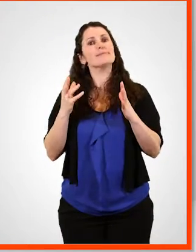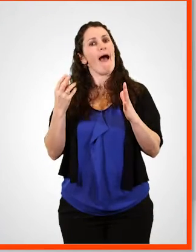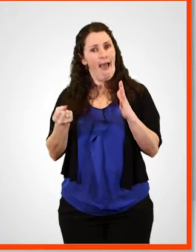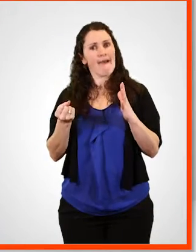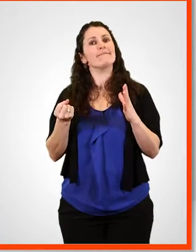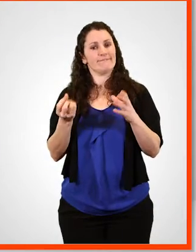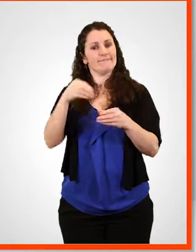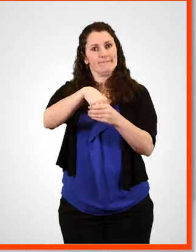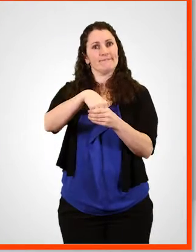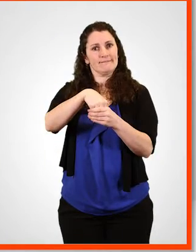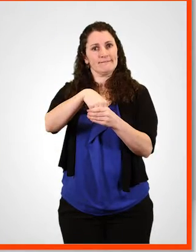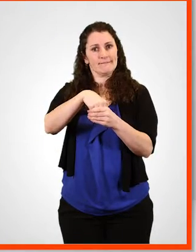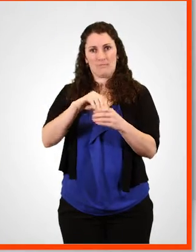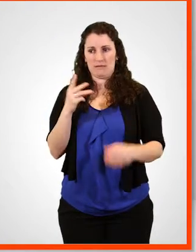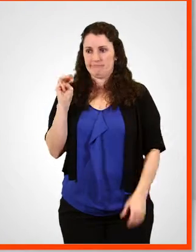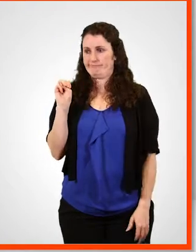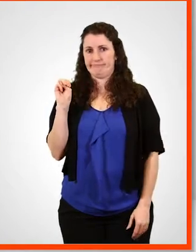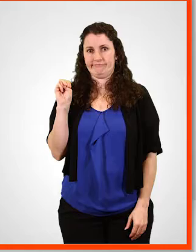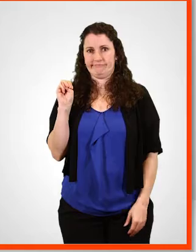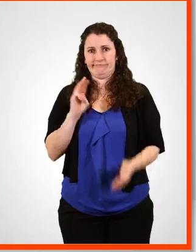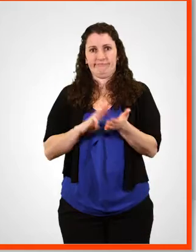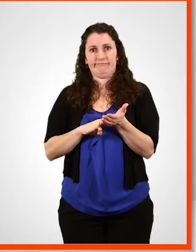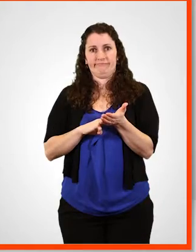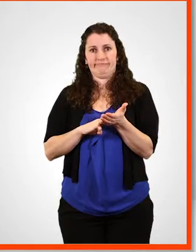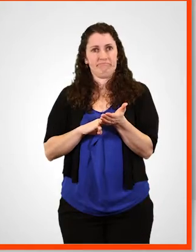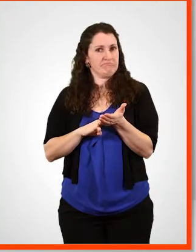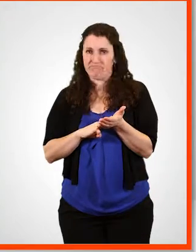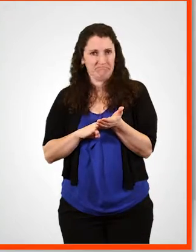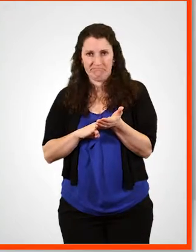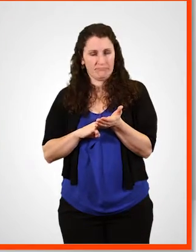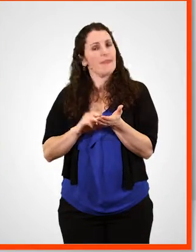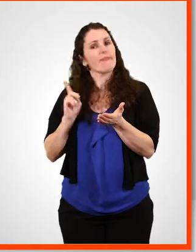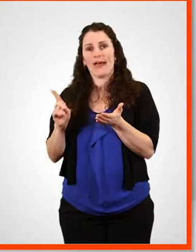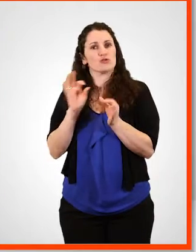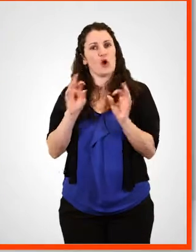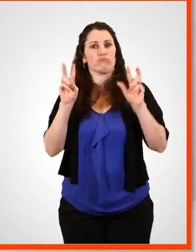But this alone, that's not letter naming.